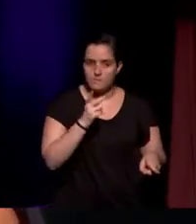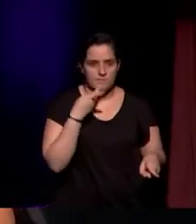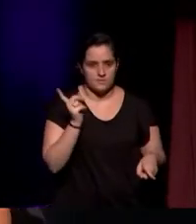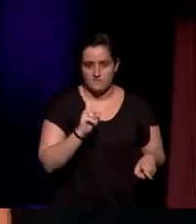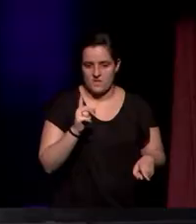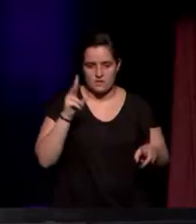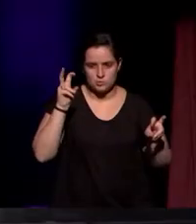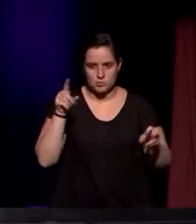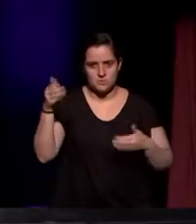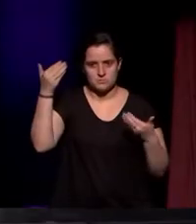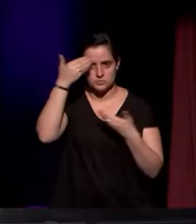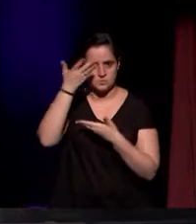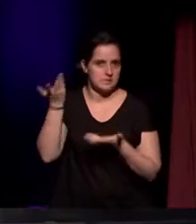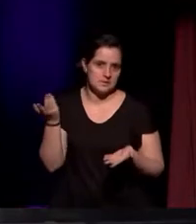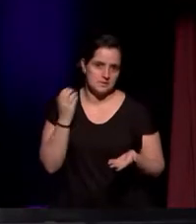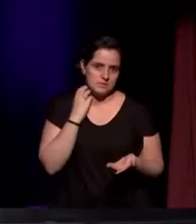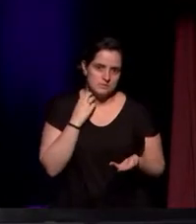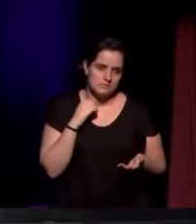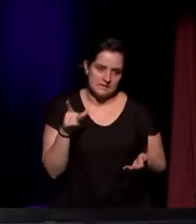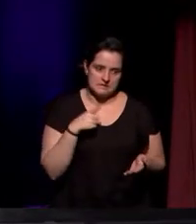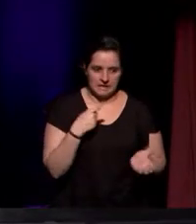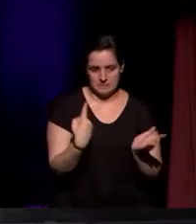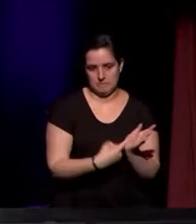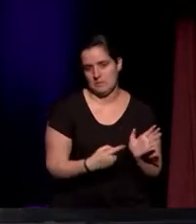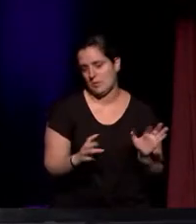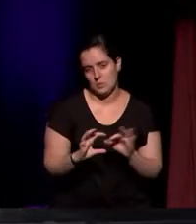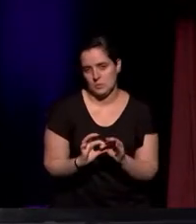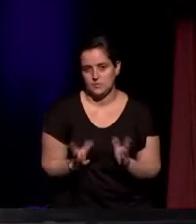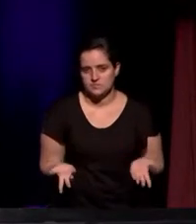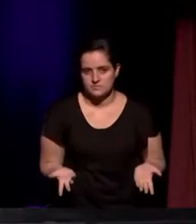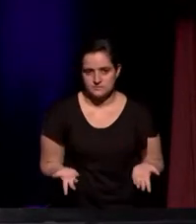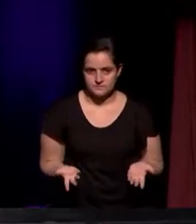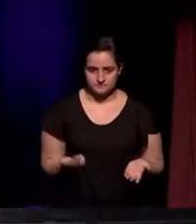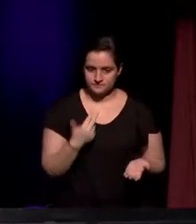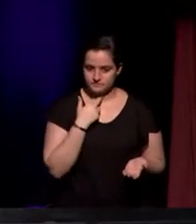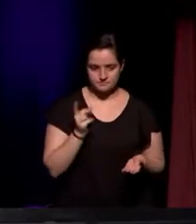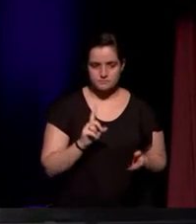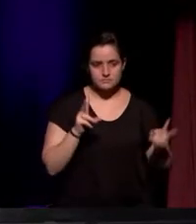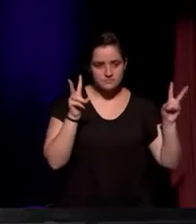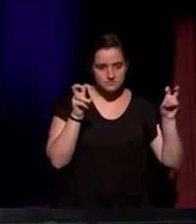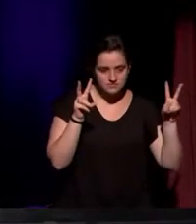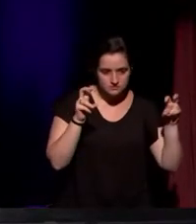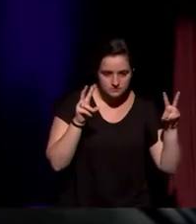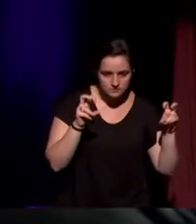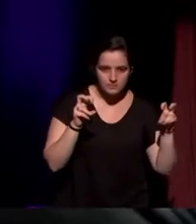there is agreement, then the issues which hit the Muslim community,